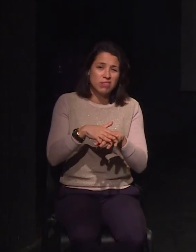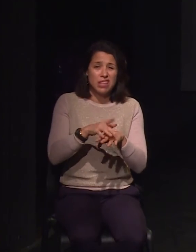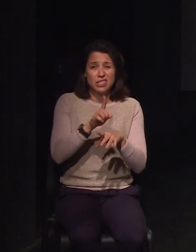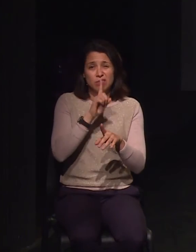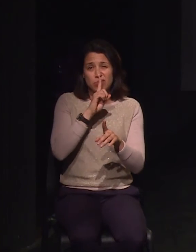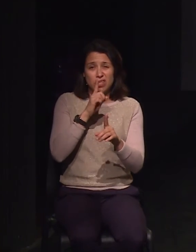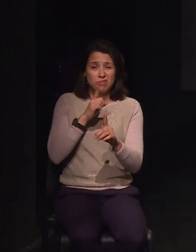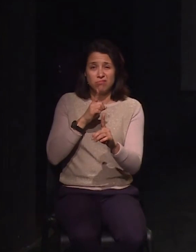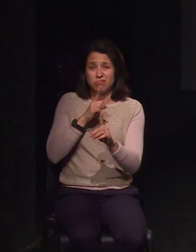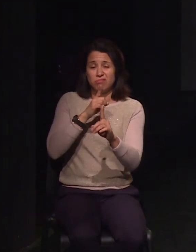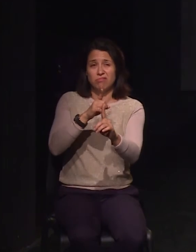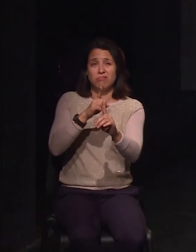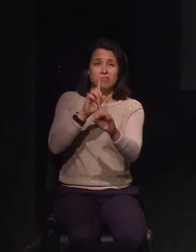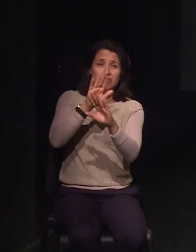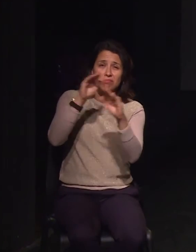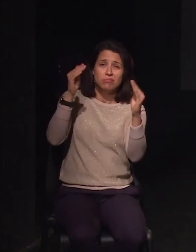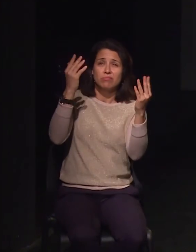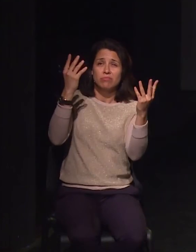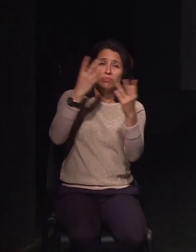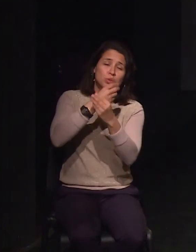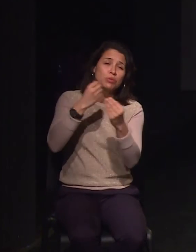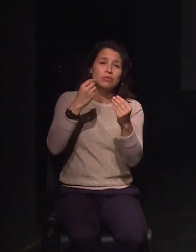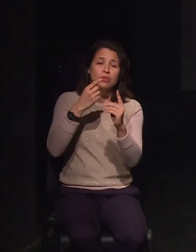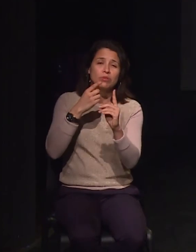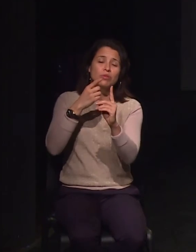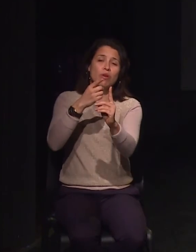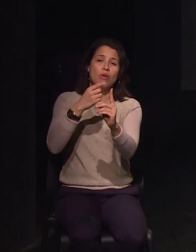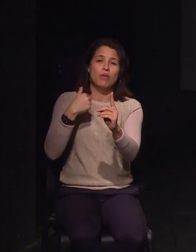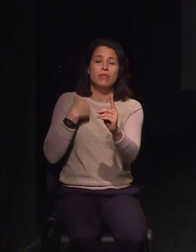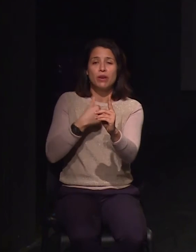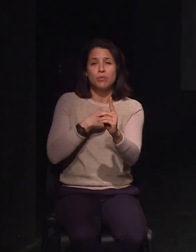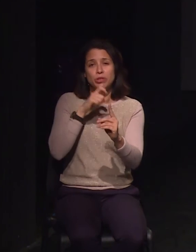It’s so beautiful, it’s exactly what we should have.